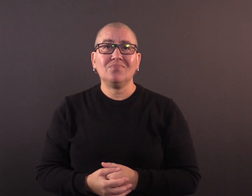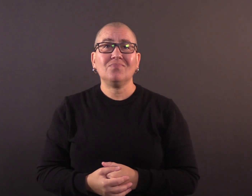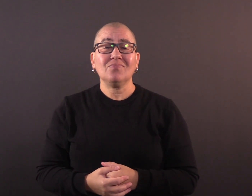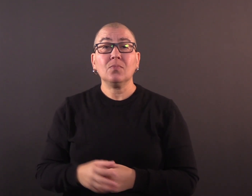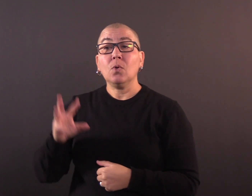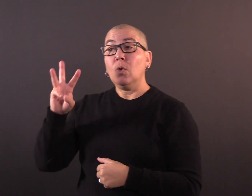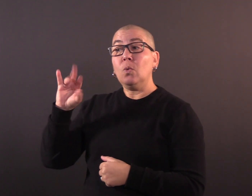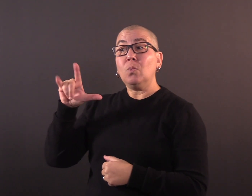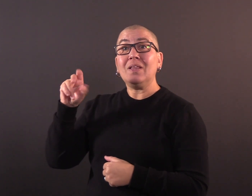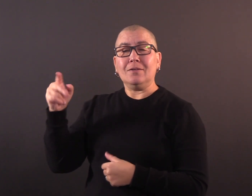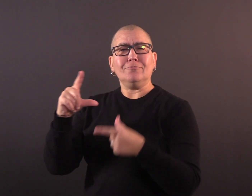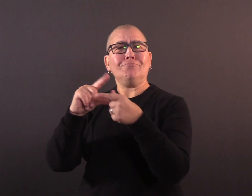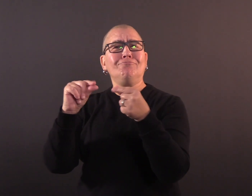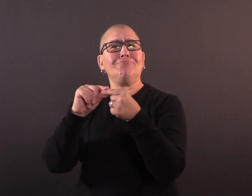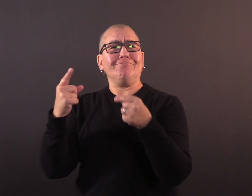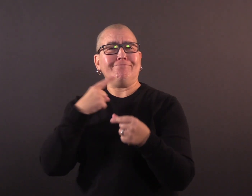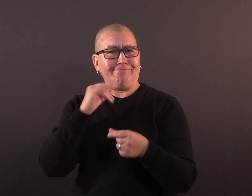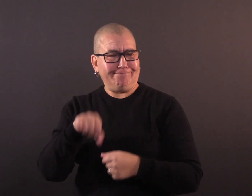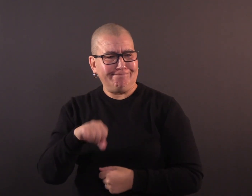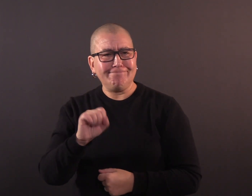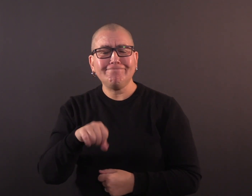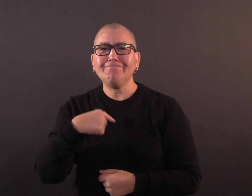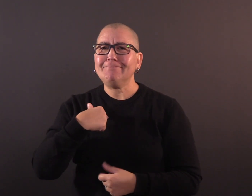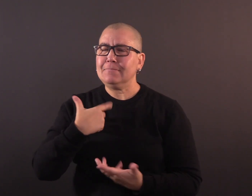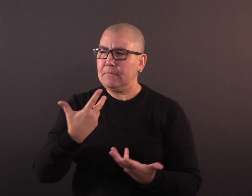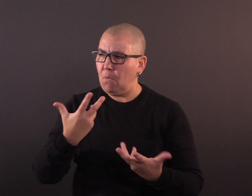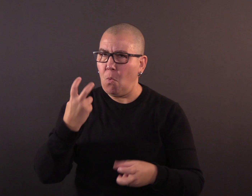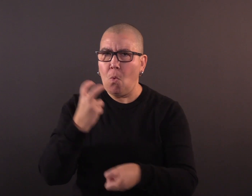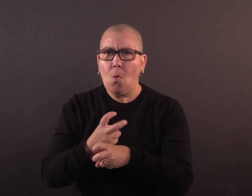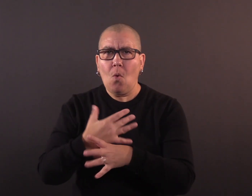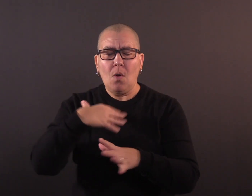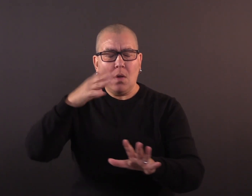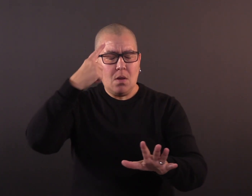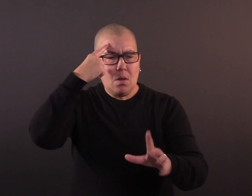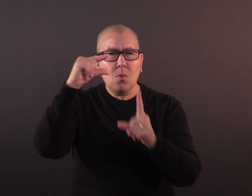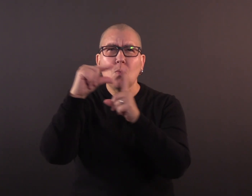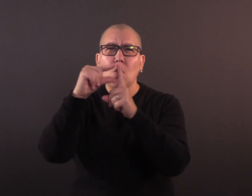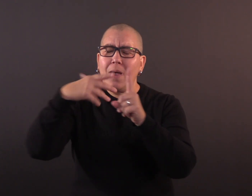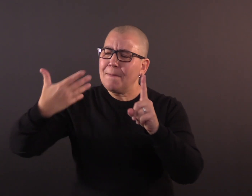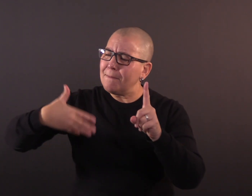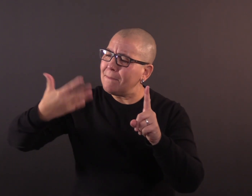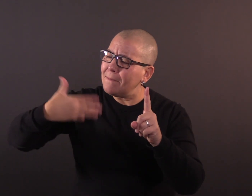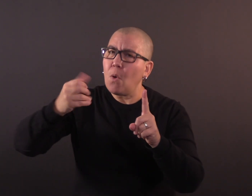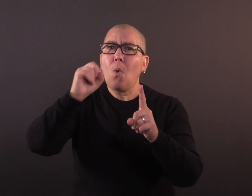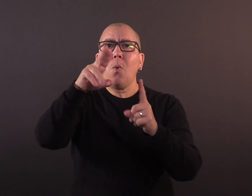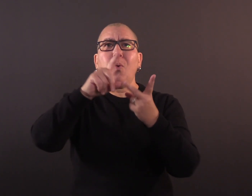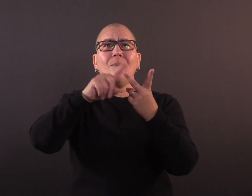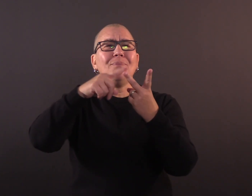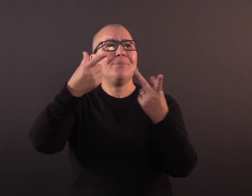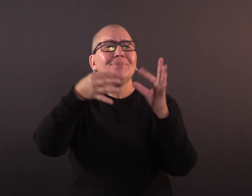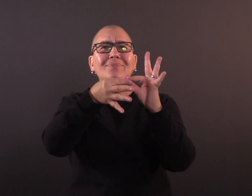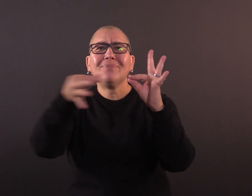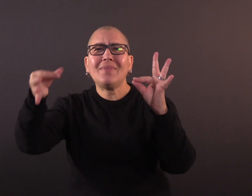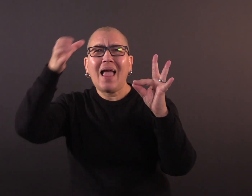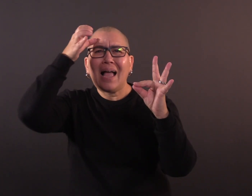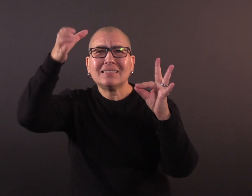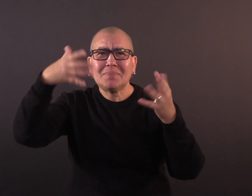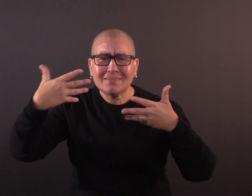"I have trouble with word retrieval, concept retrieval — and sometimes, like,